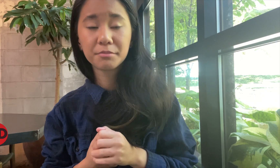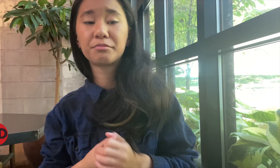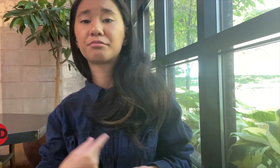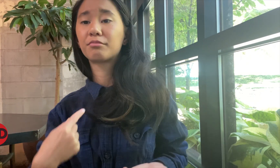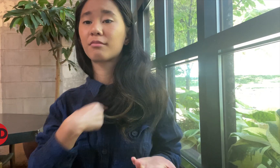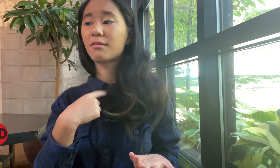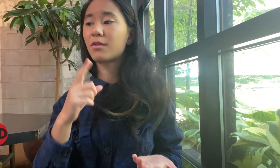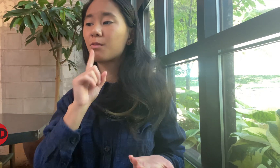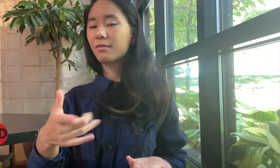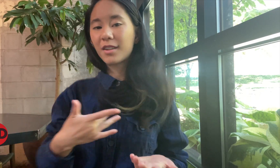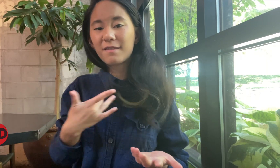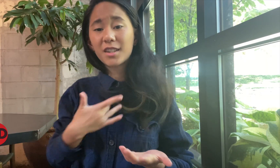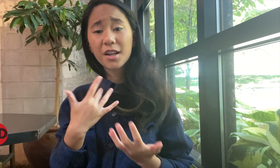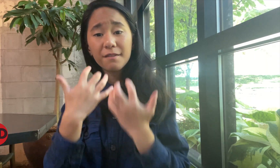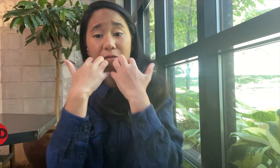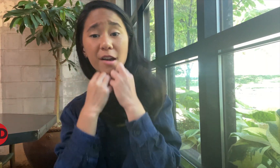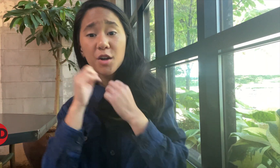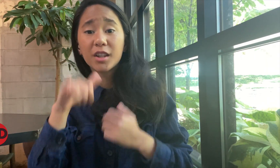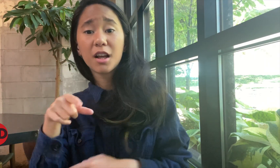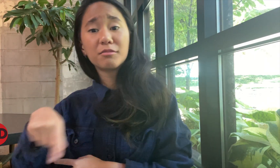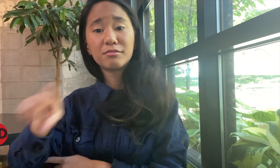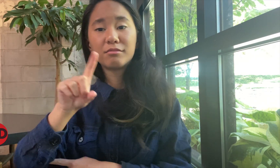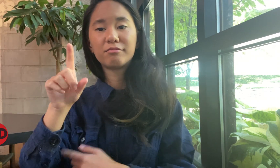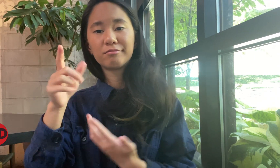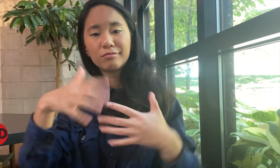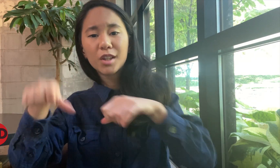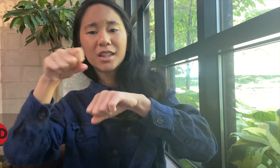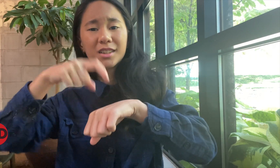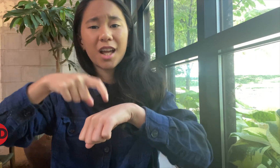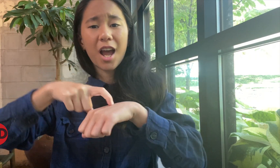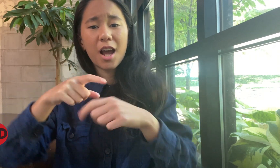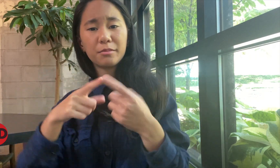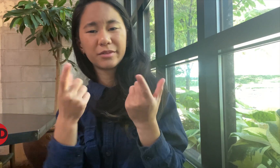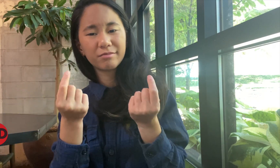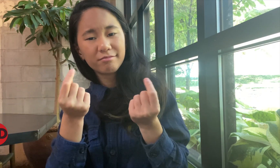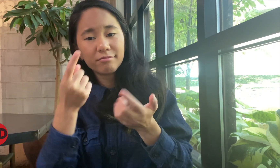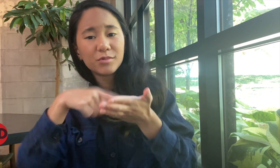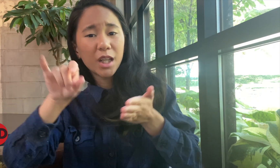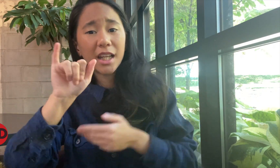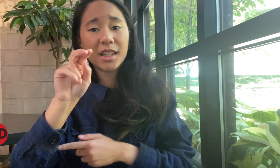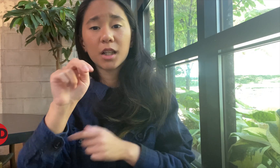the time to check-in with me at the end of every shift and ask